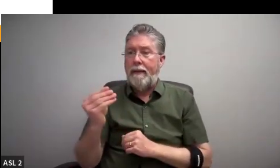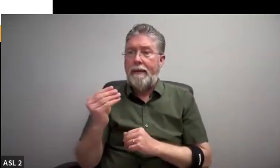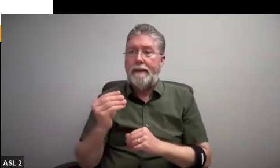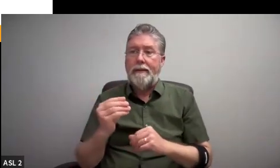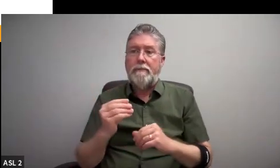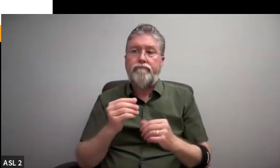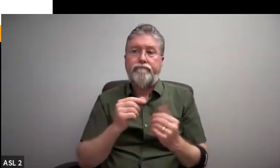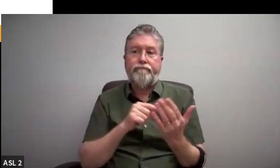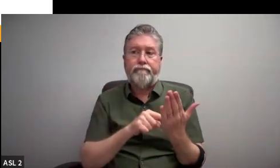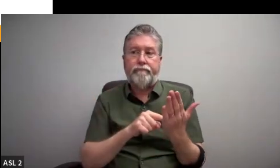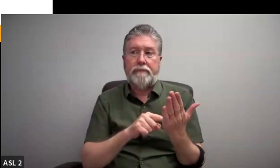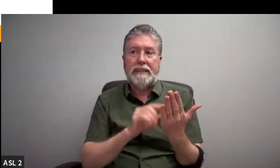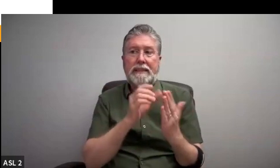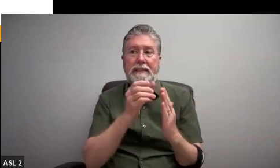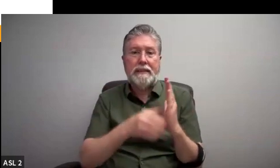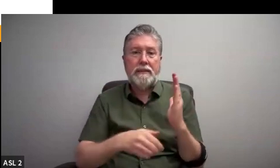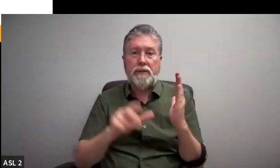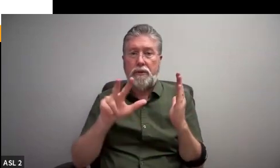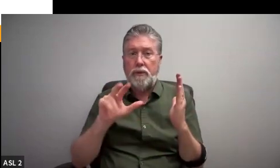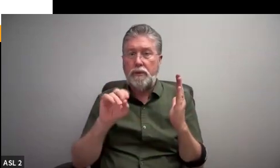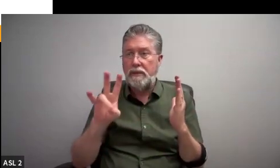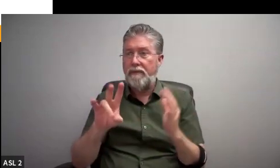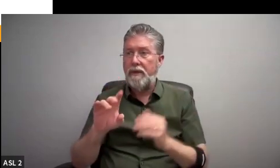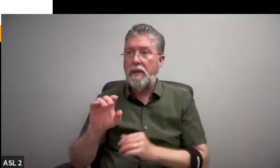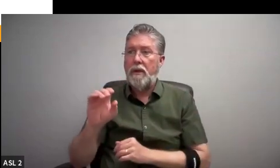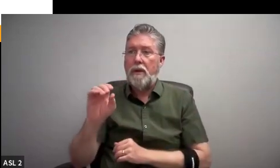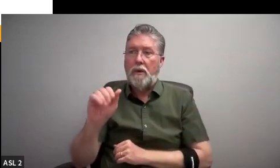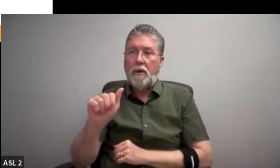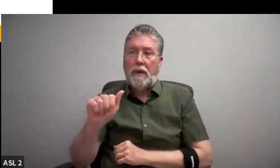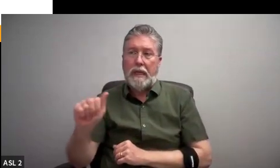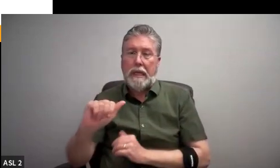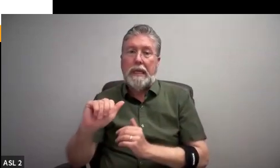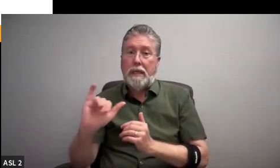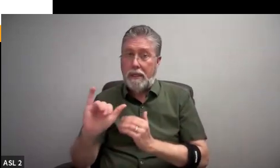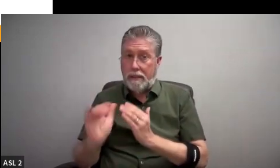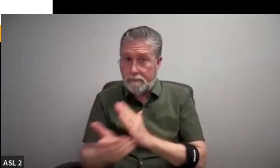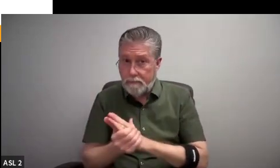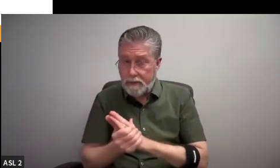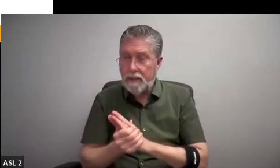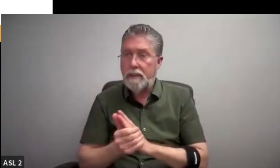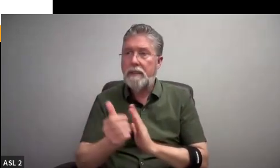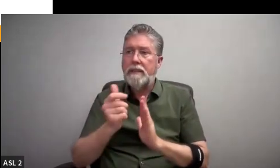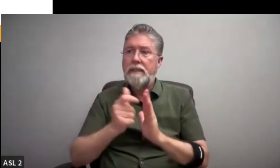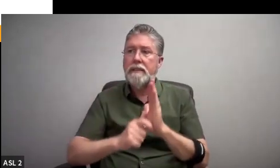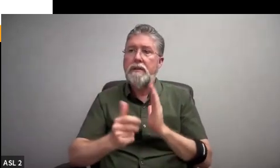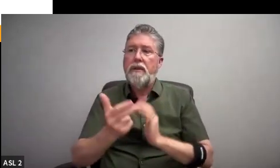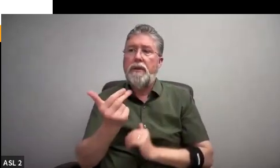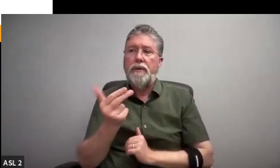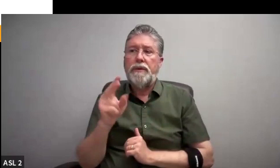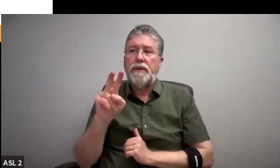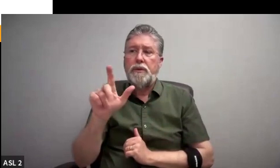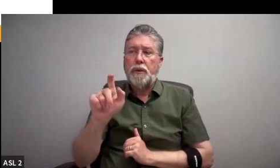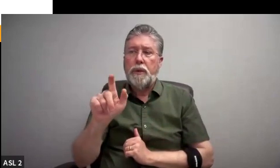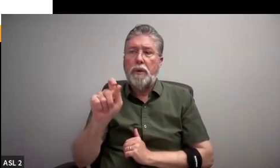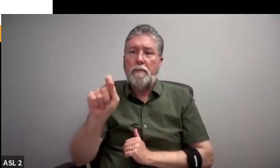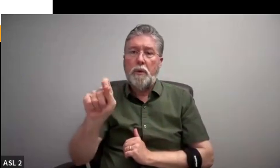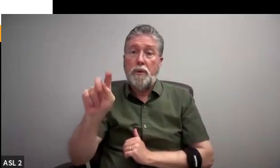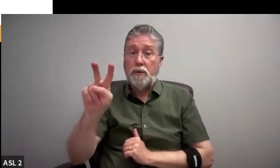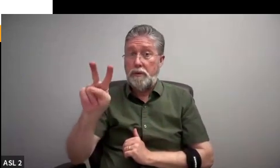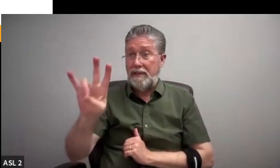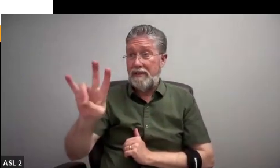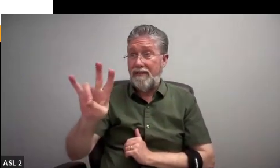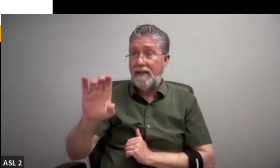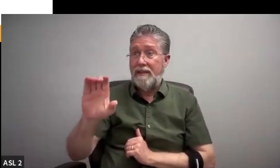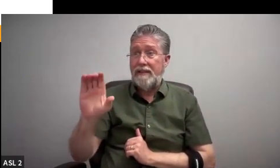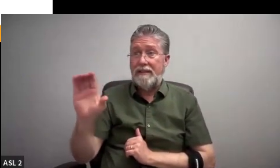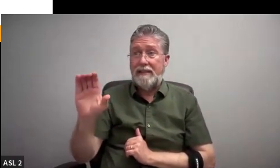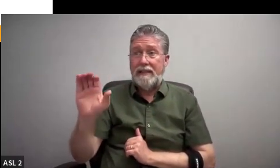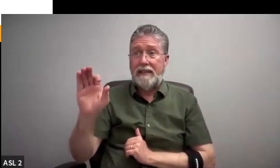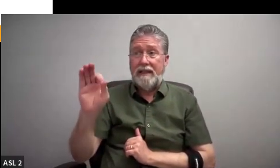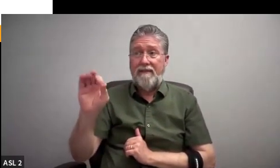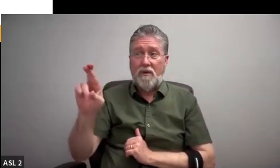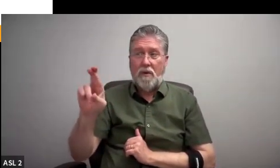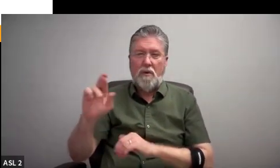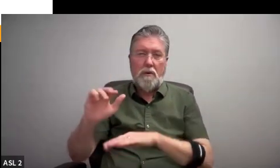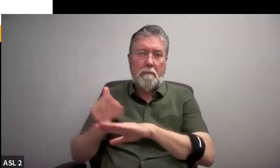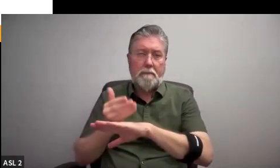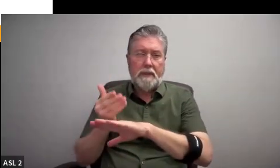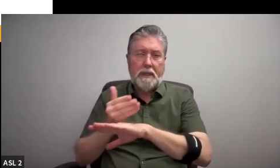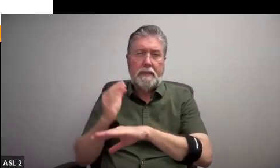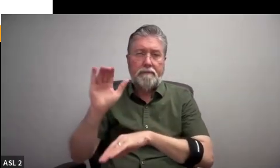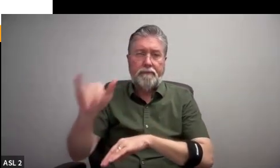in section 307 of the OAA as amended and section 1321.27 of the updated OAA regulations, says that